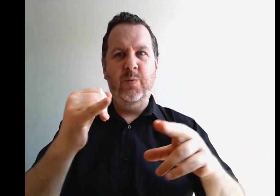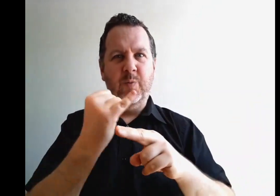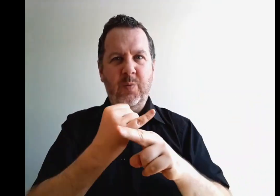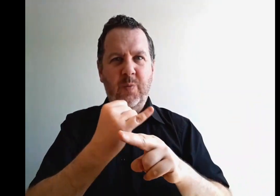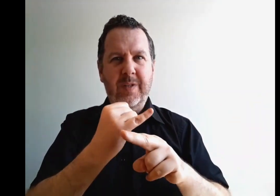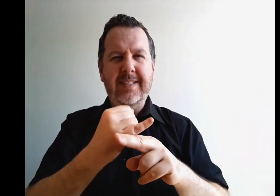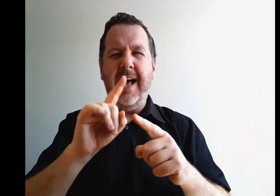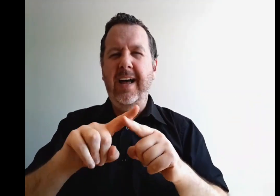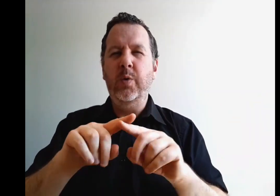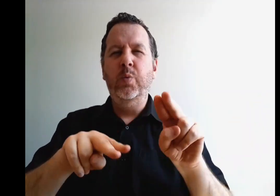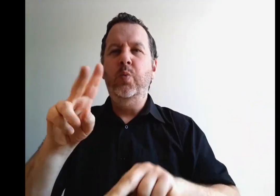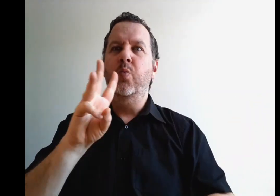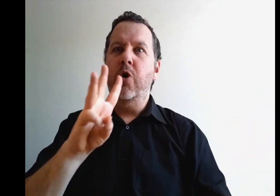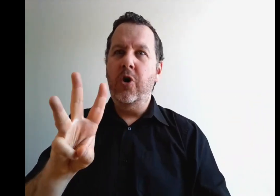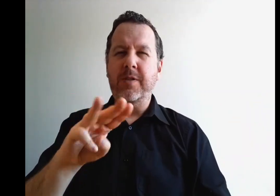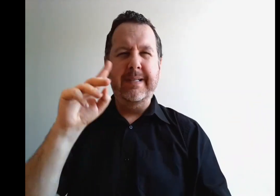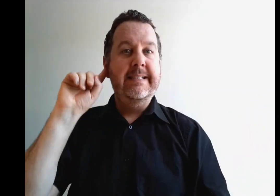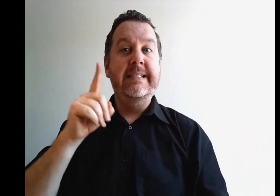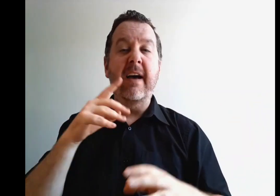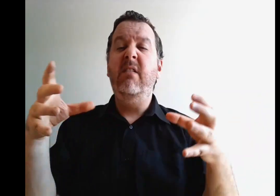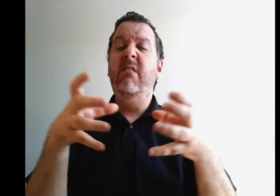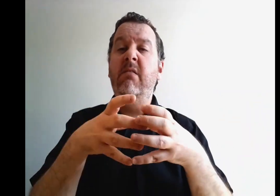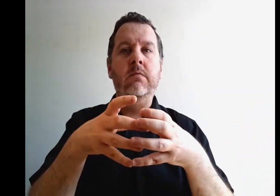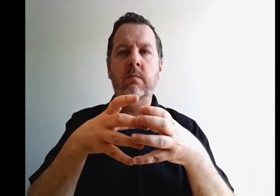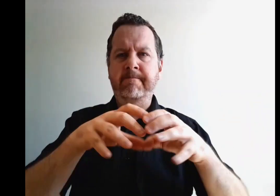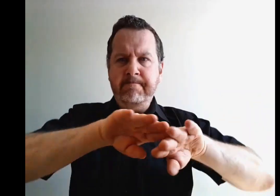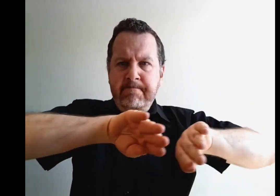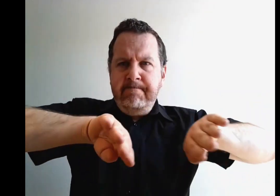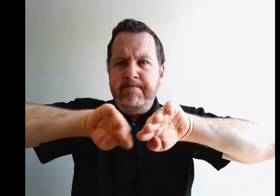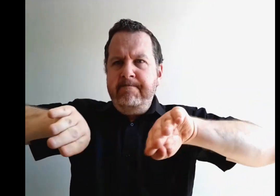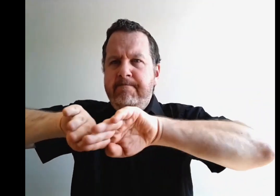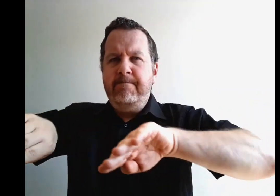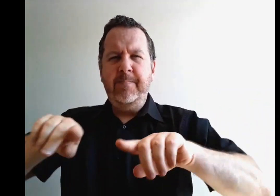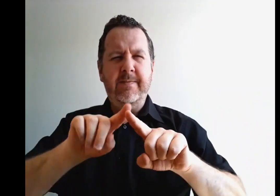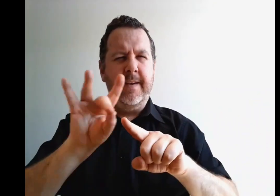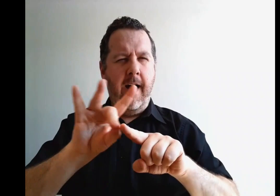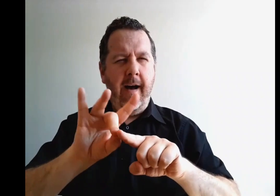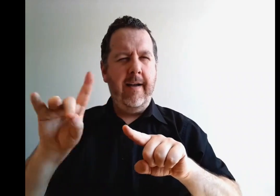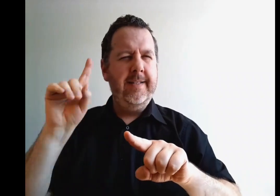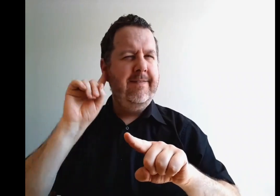a lot more terminology that tended to separate deaf people from each other.